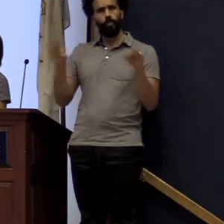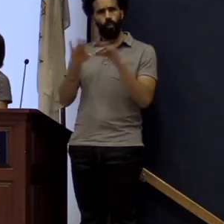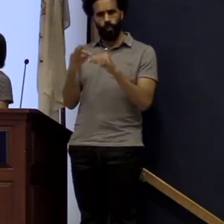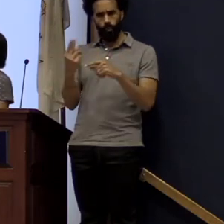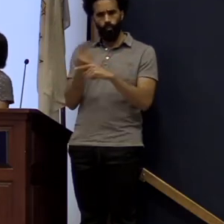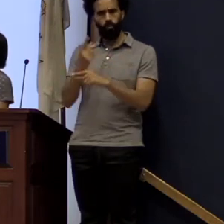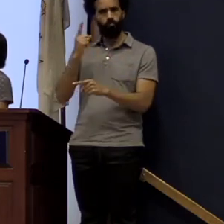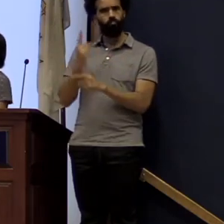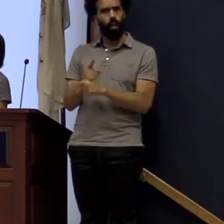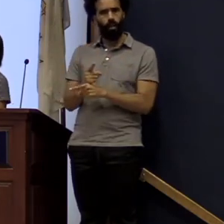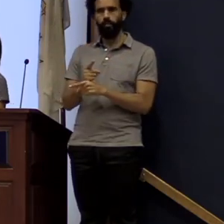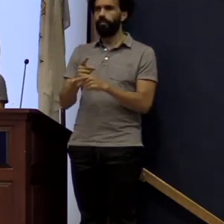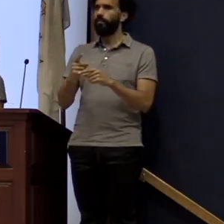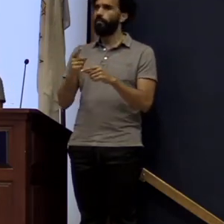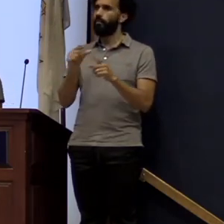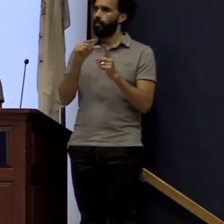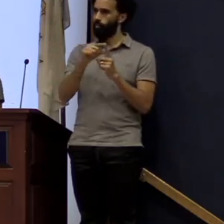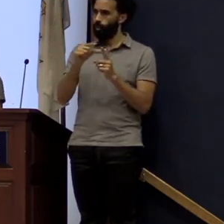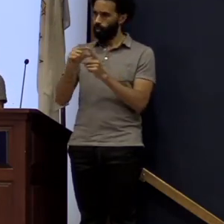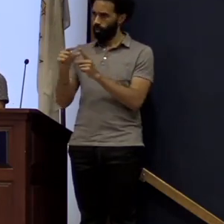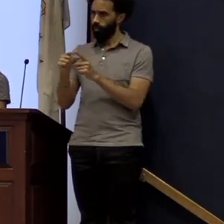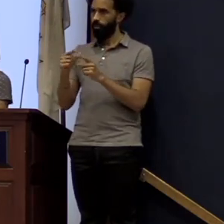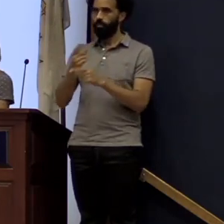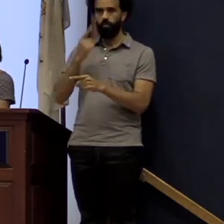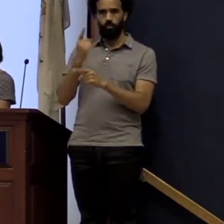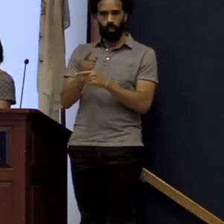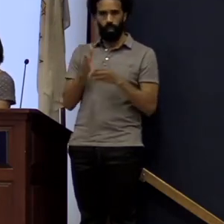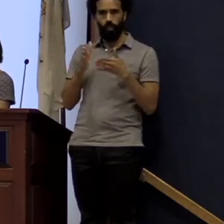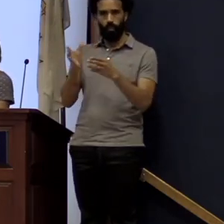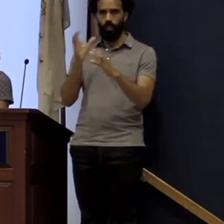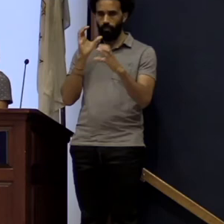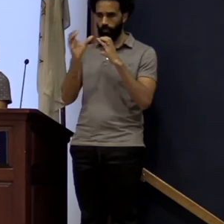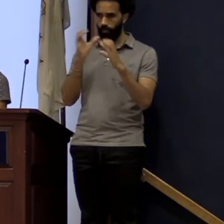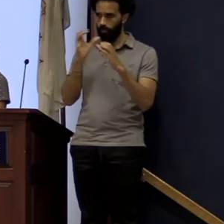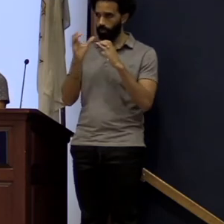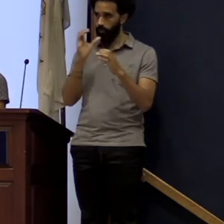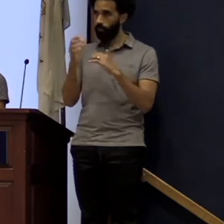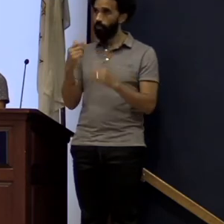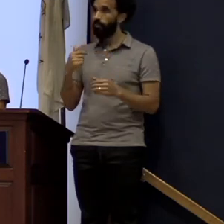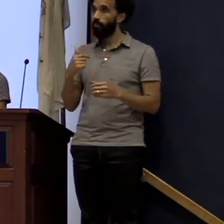In my case. I use communities that promise great. It's like a